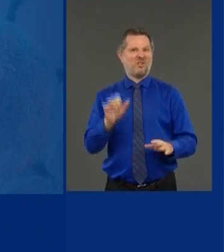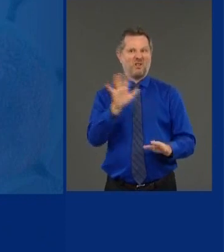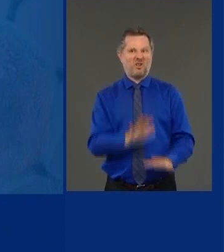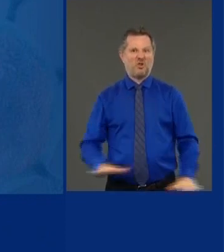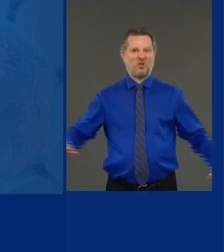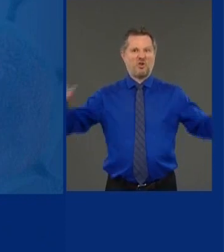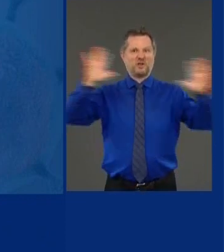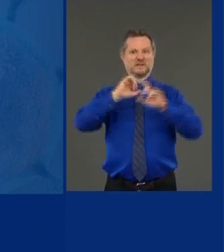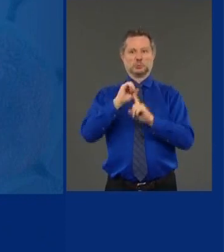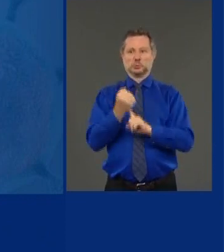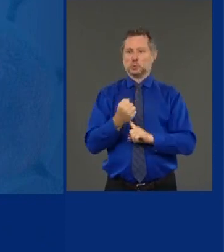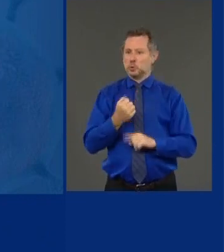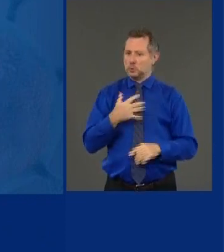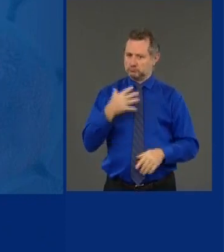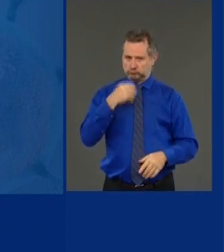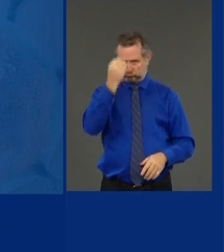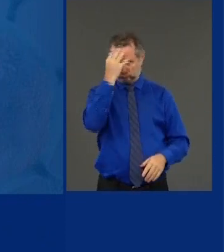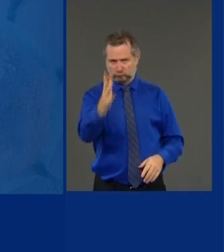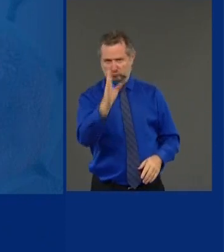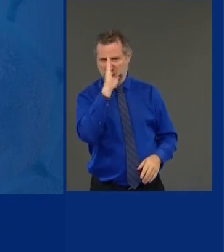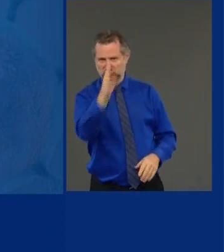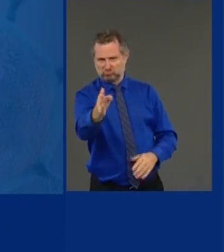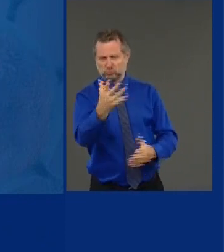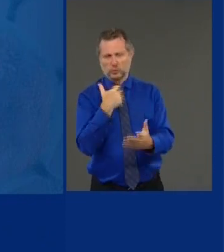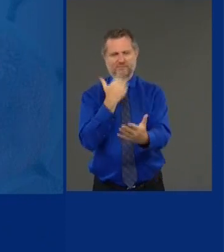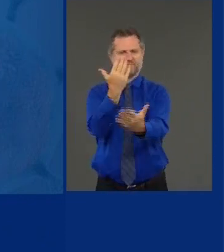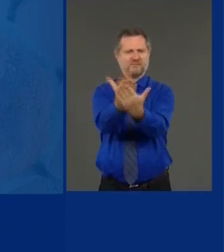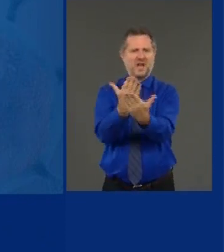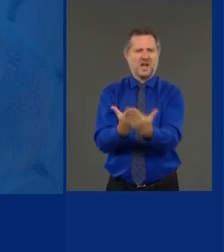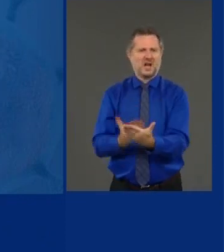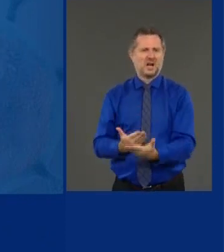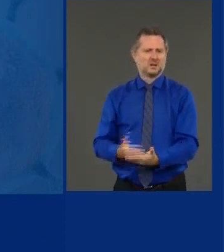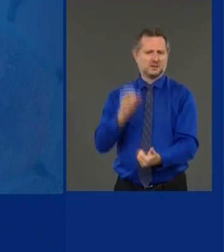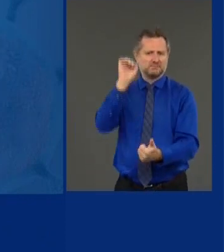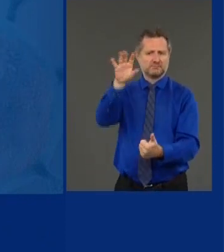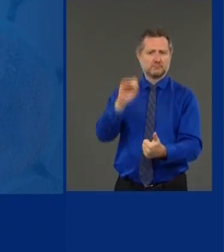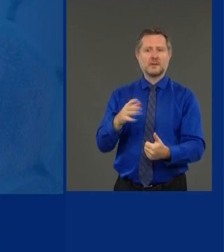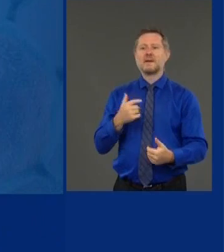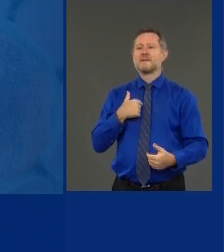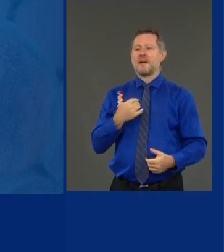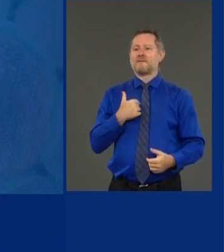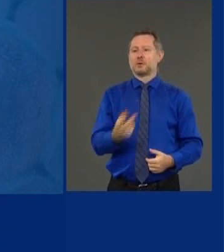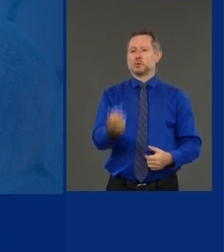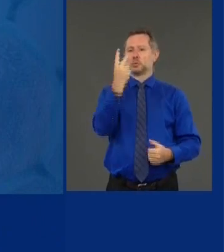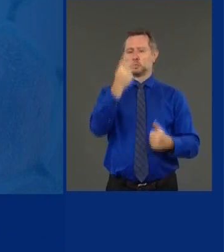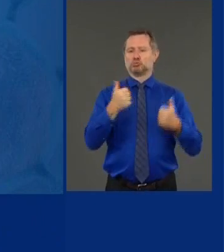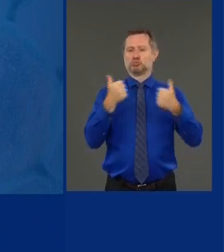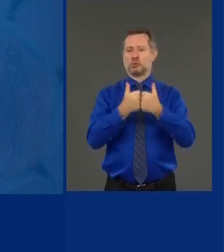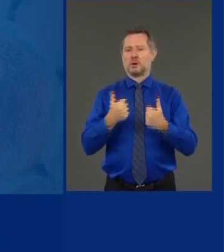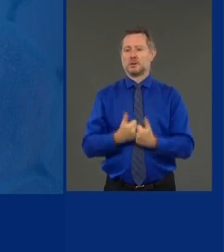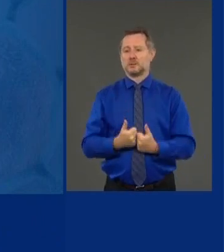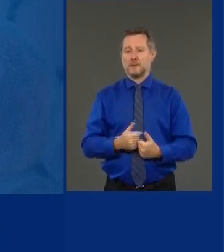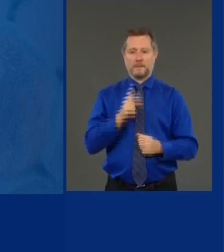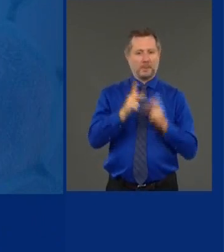THERE. IN TERMS OF THE NATIONAL SITUATION -- AND I WANT TO SPEAK